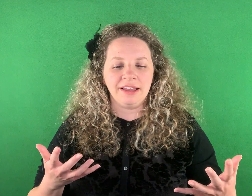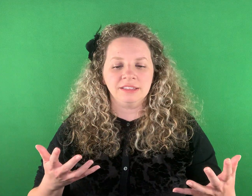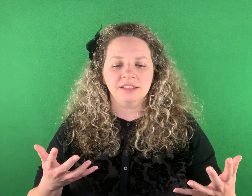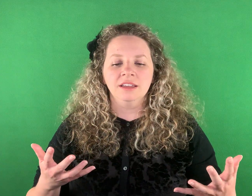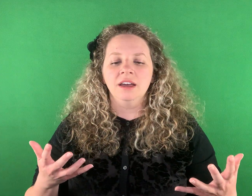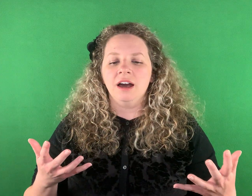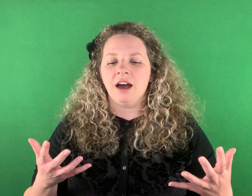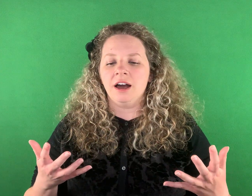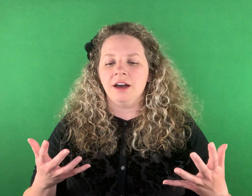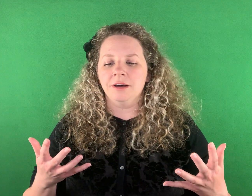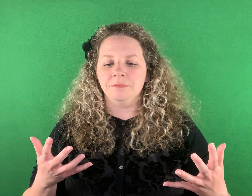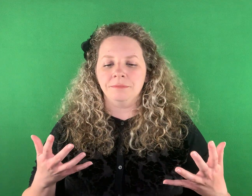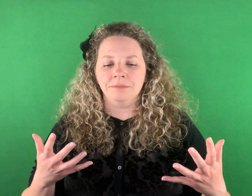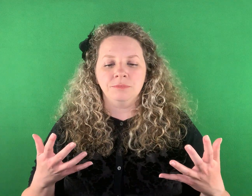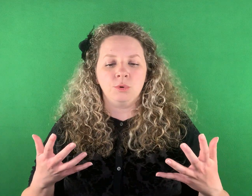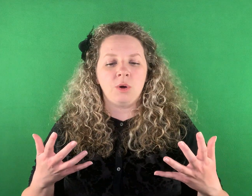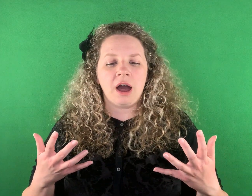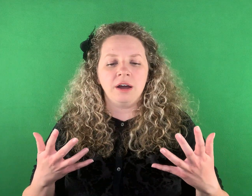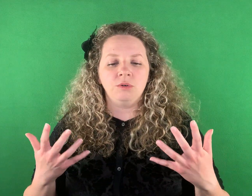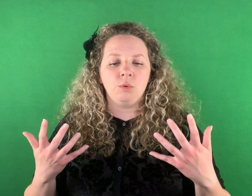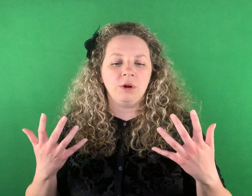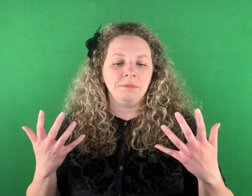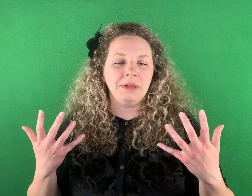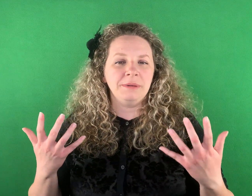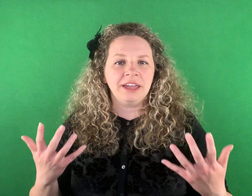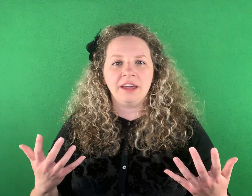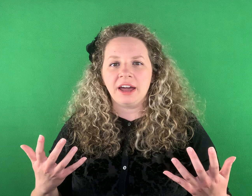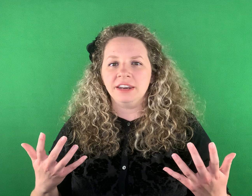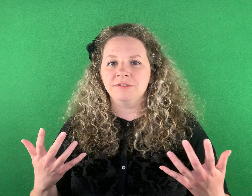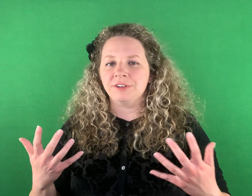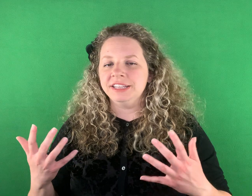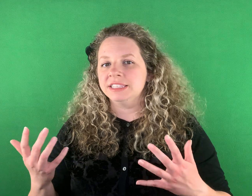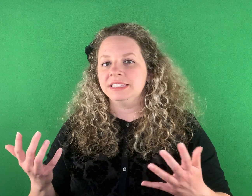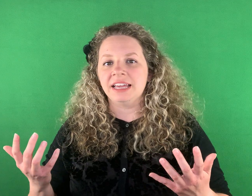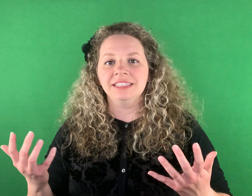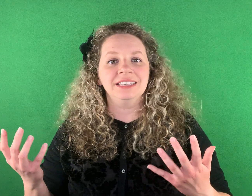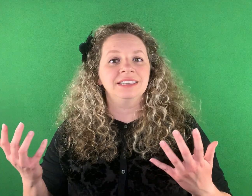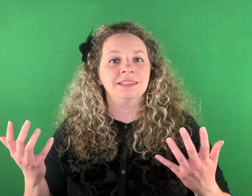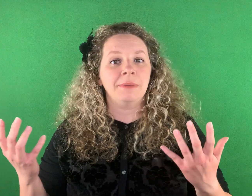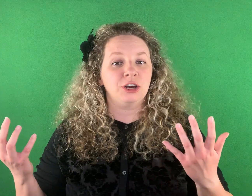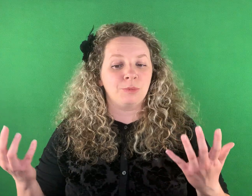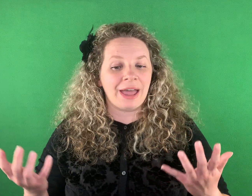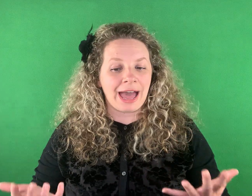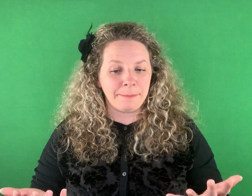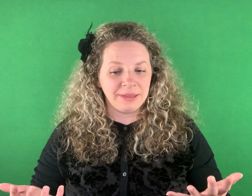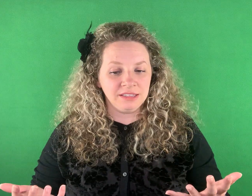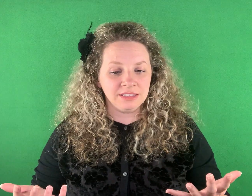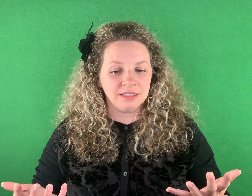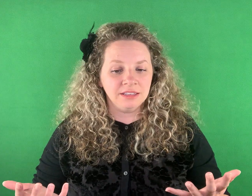or maybe I phrase it as: DOESN’T MATTER WHAT HAPPENS And: